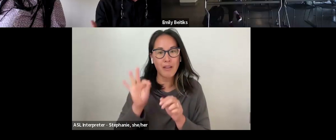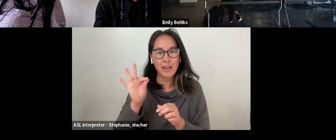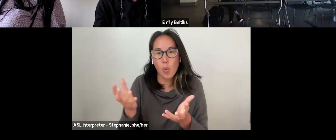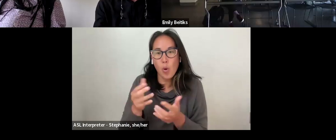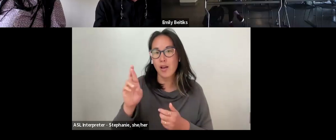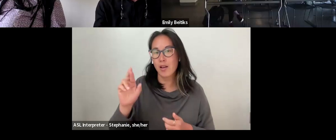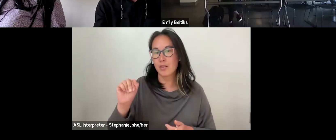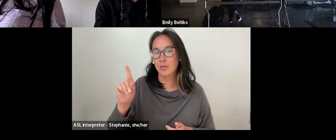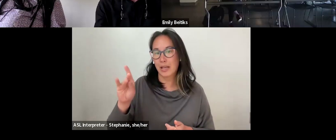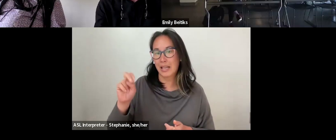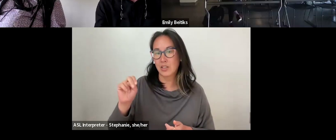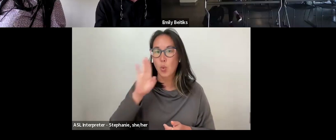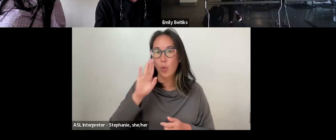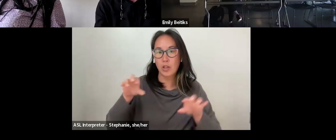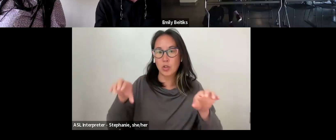to soldiers in the case of a nuclear attack.